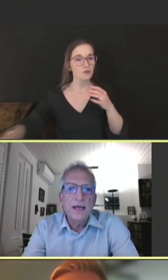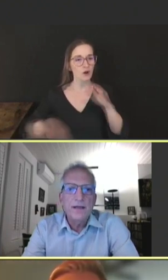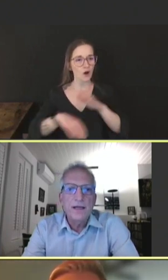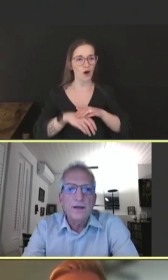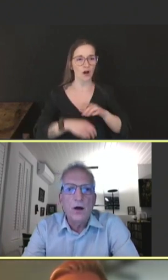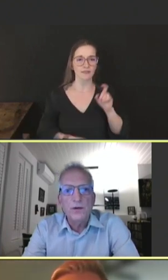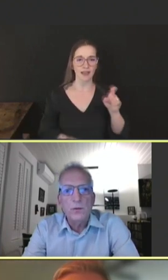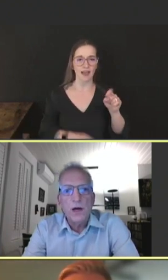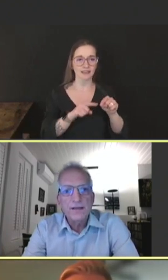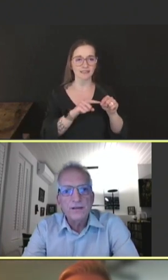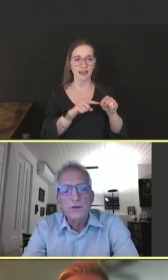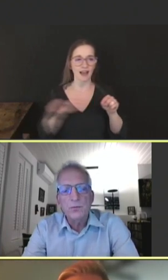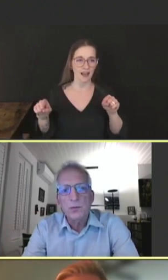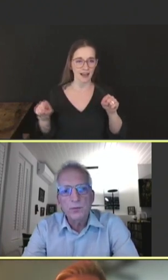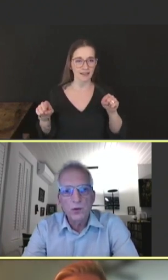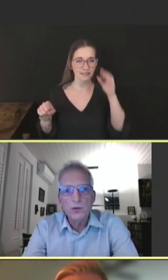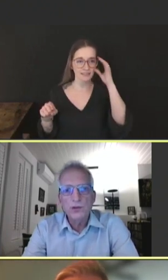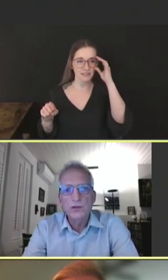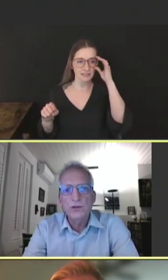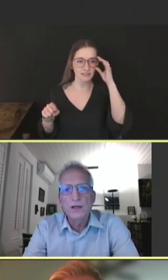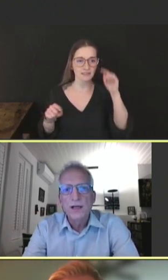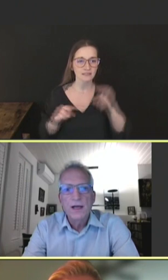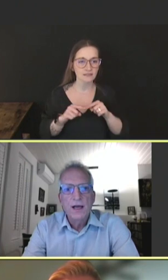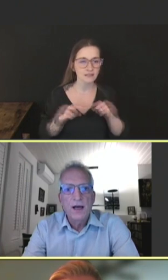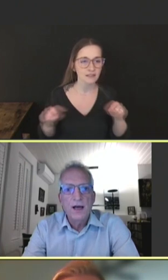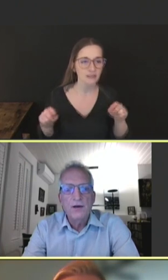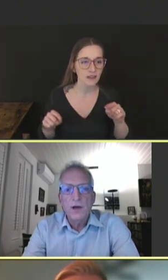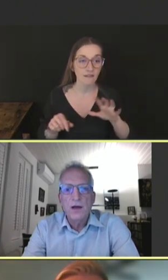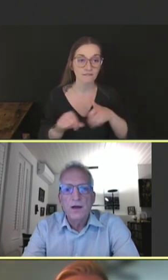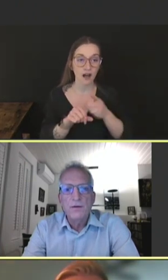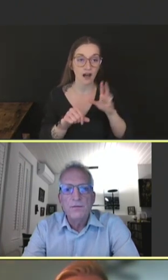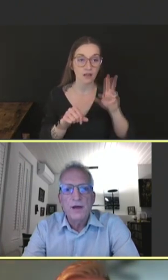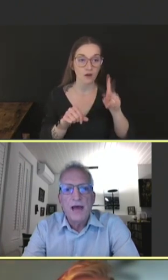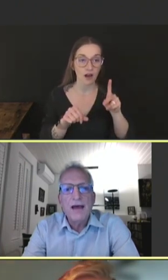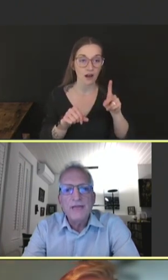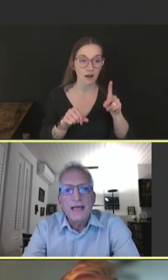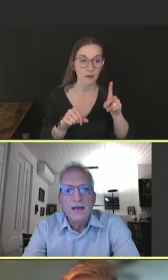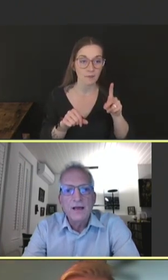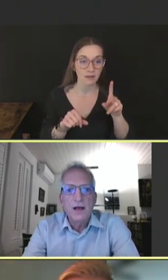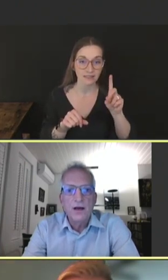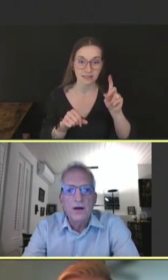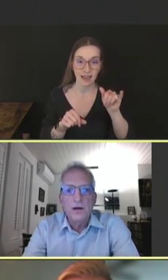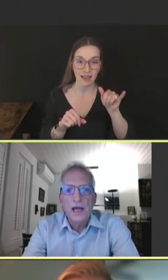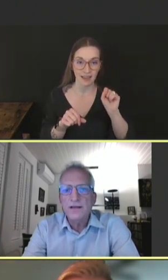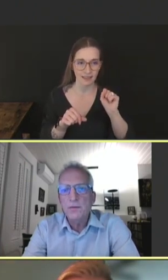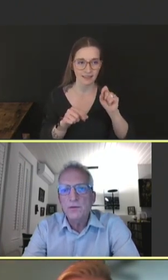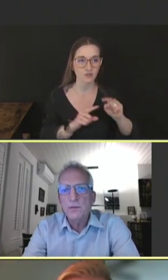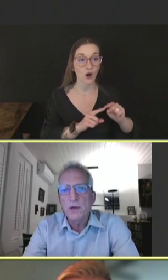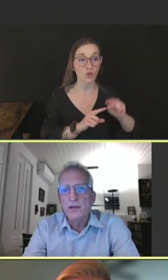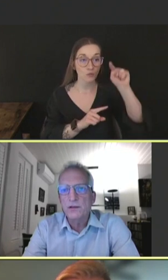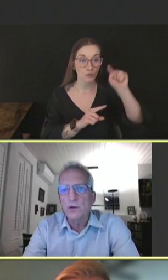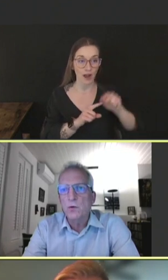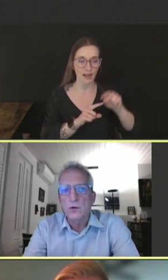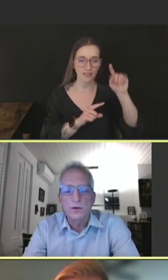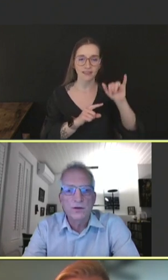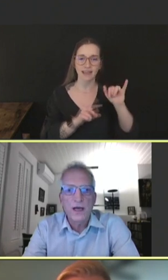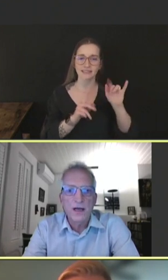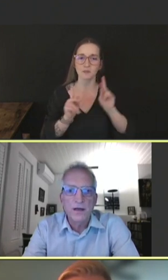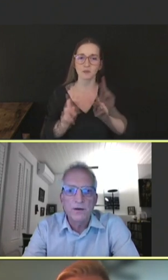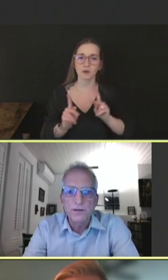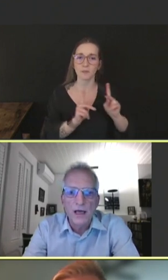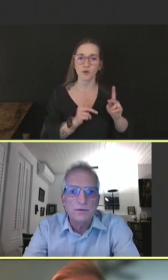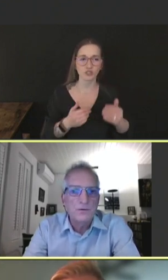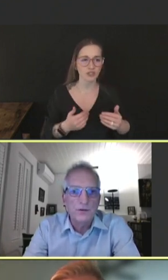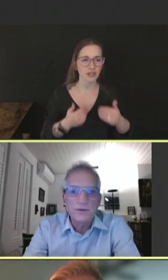and then on the Y-axis, the proportion having a symptom cluster or, you know,